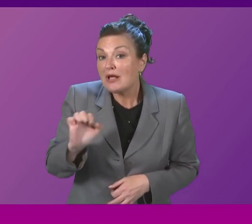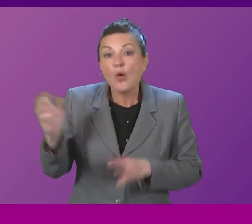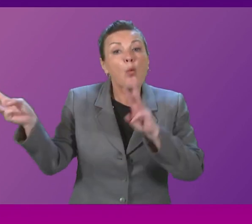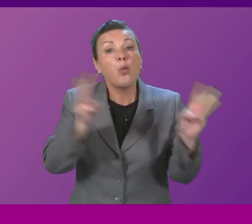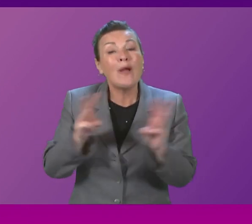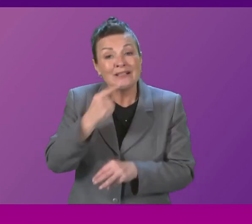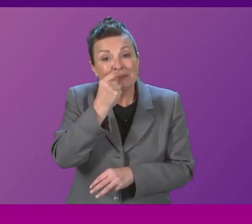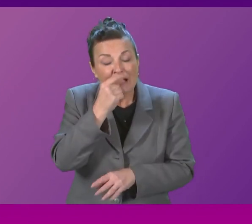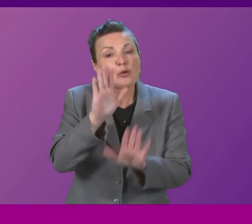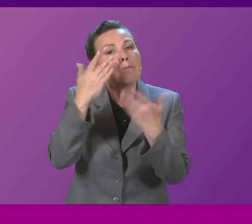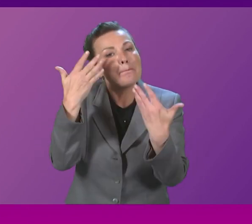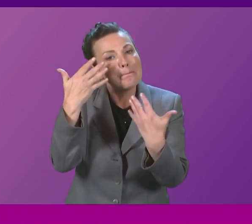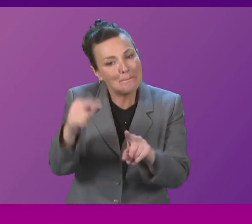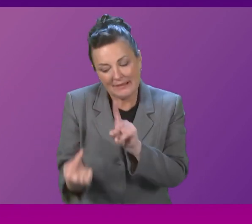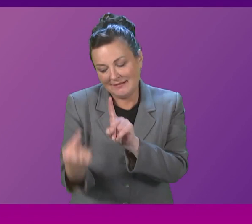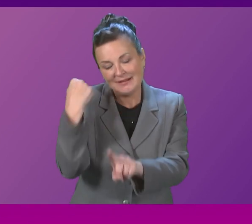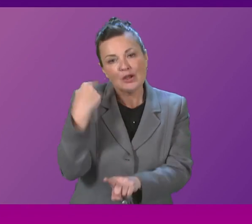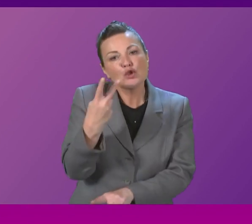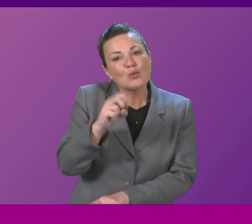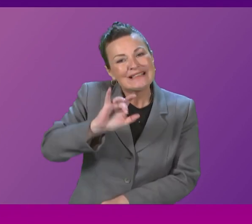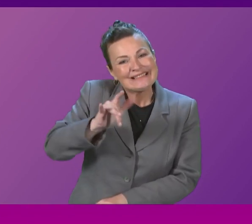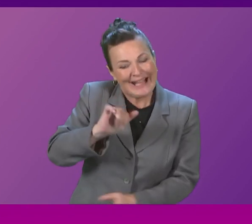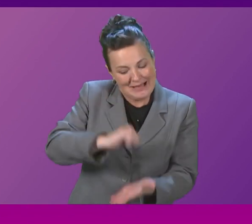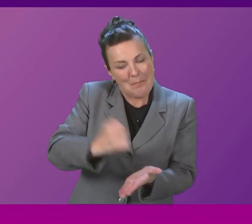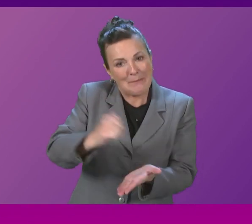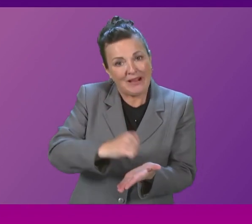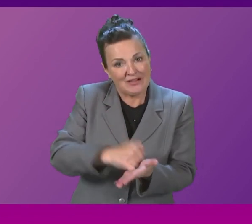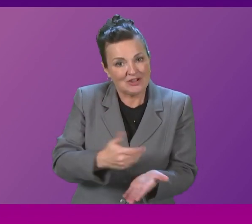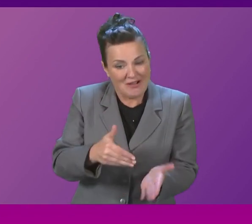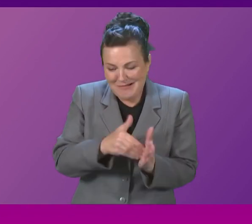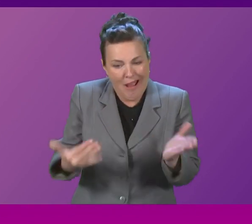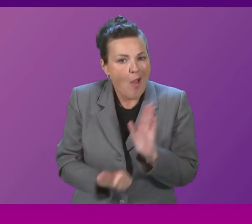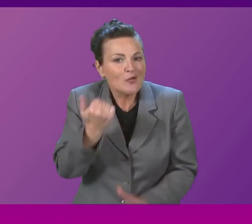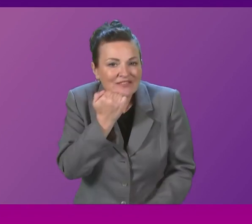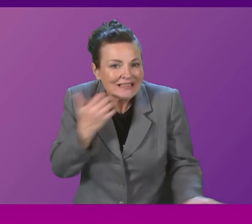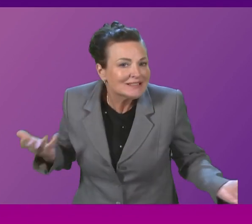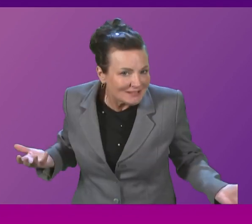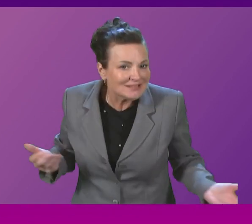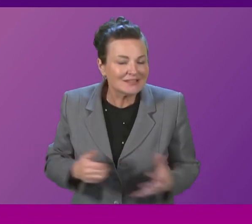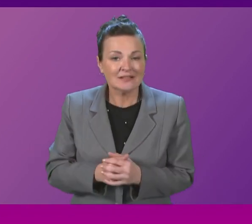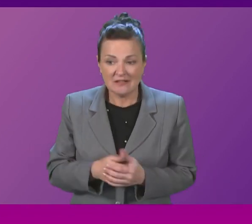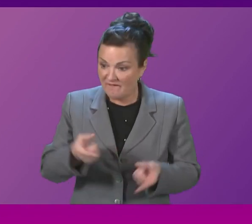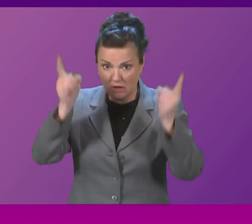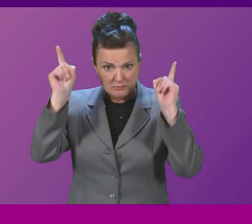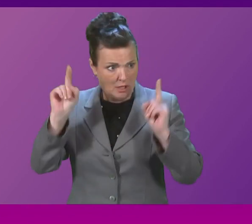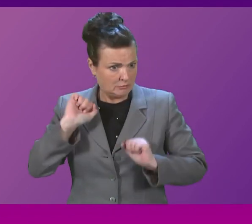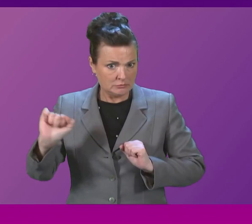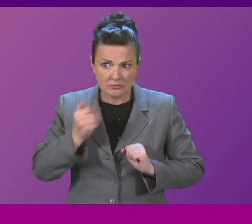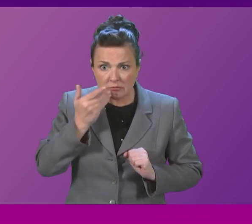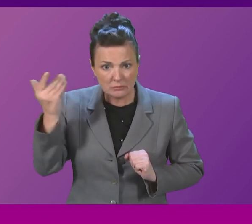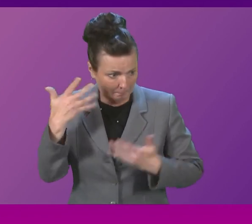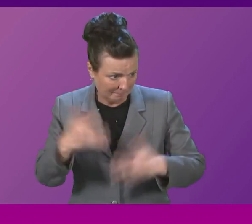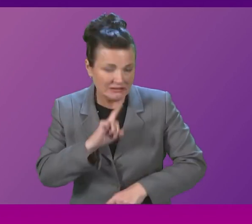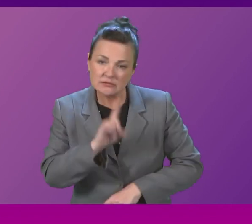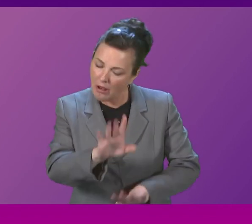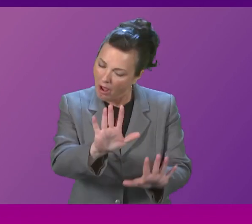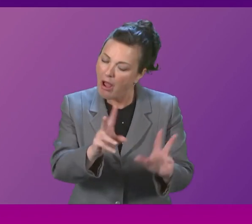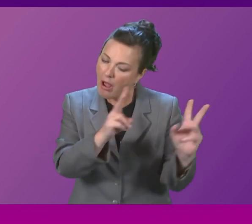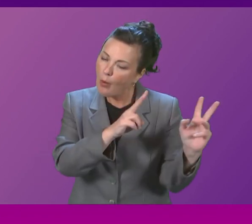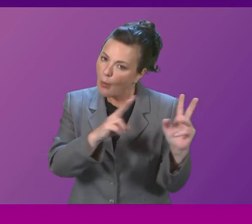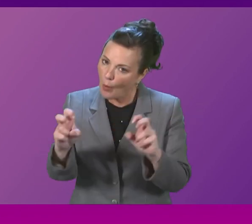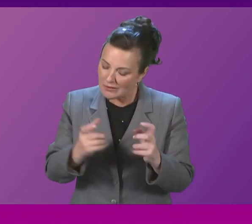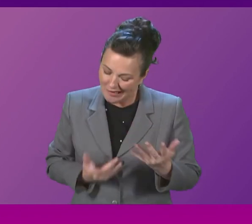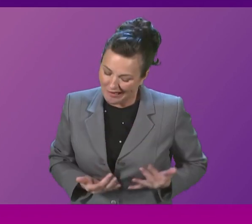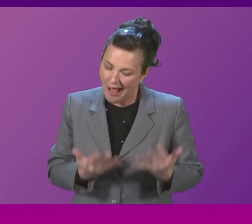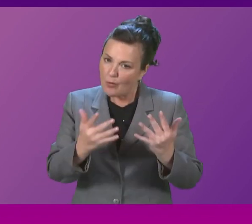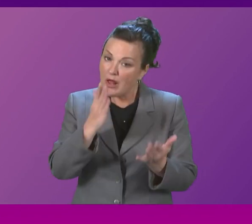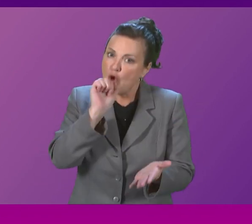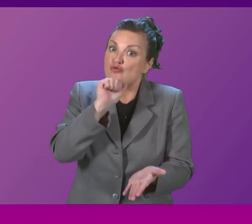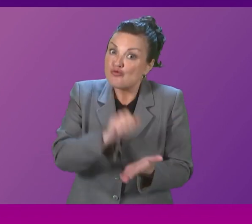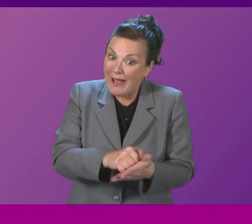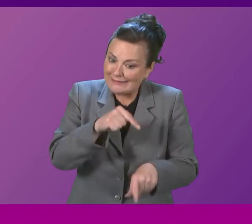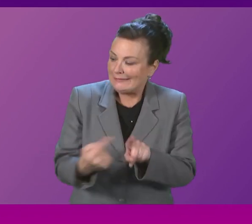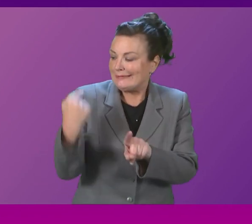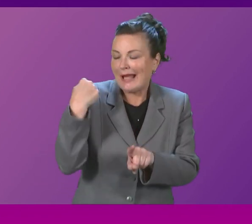was first set out in a 2010 publication, and it is now outdated.”—